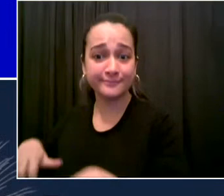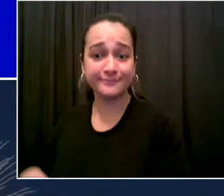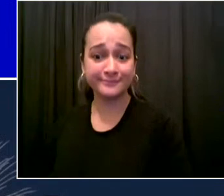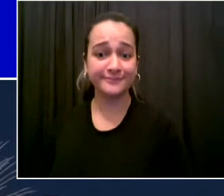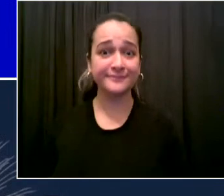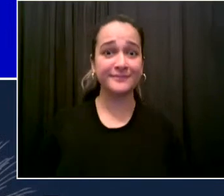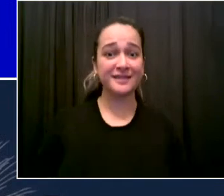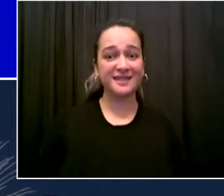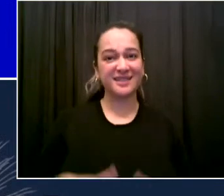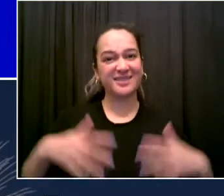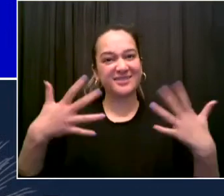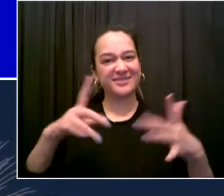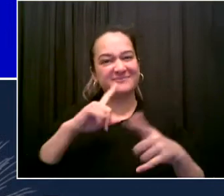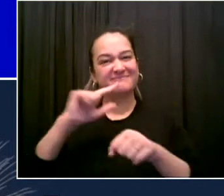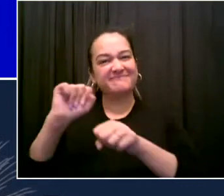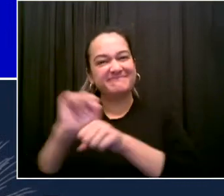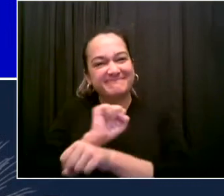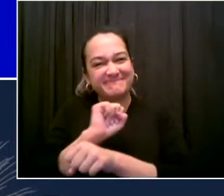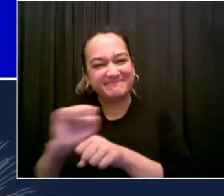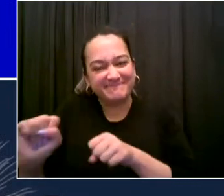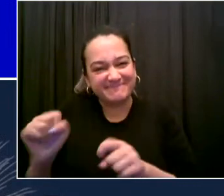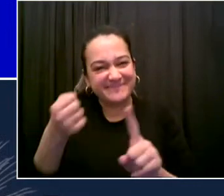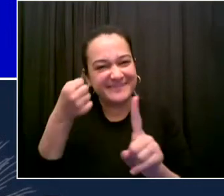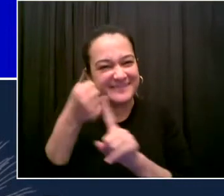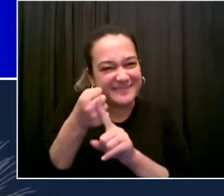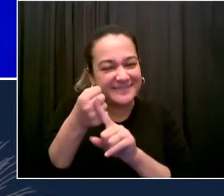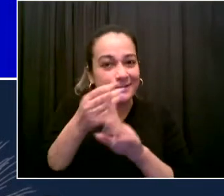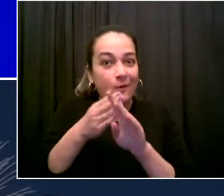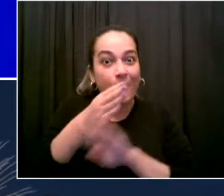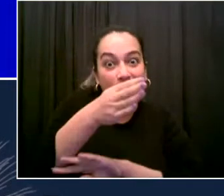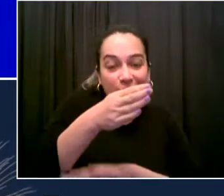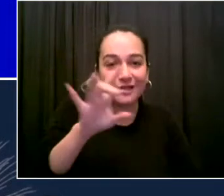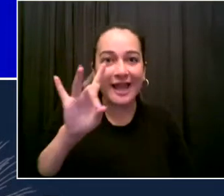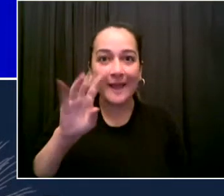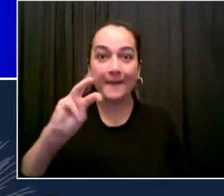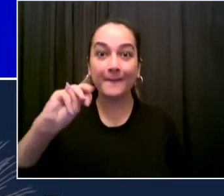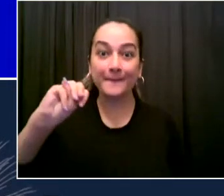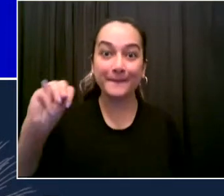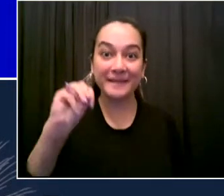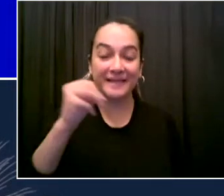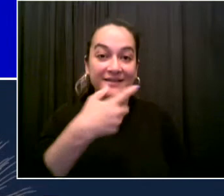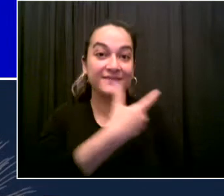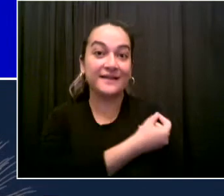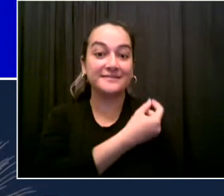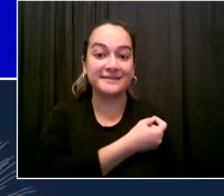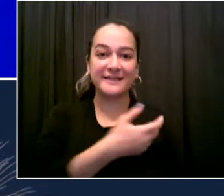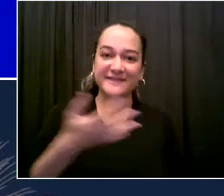STEPPING BA CKTO BE BACK COVID-19. WE HAVE PASSED 8 MILLION VACCINATION